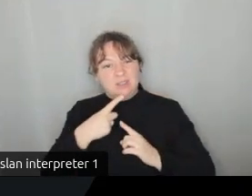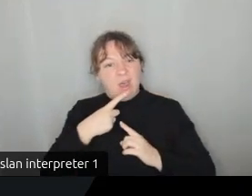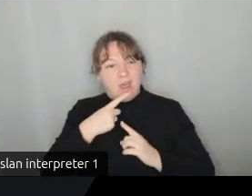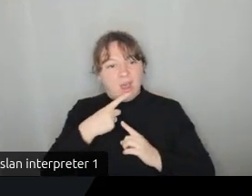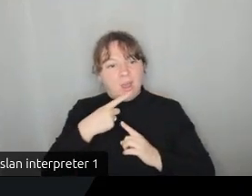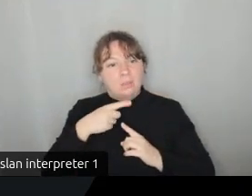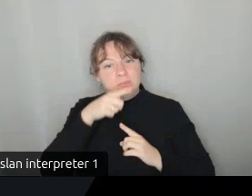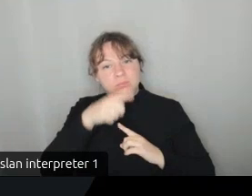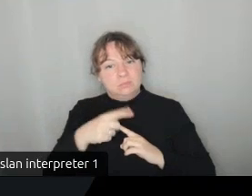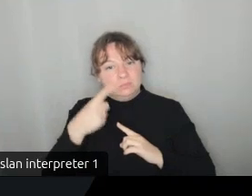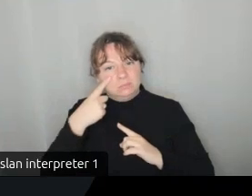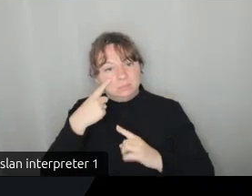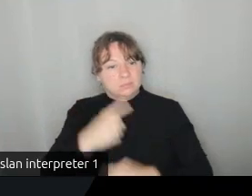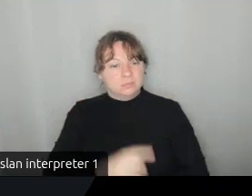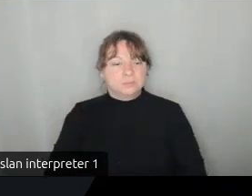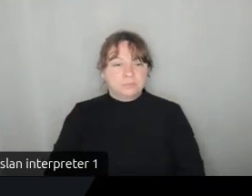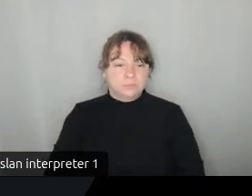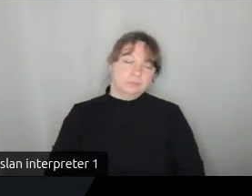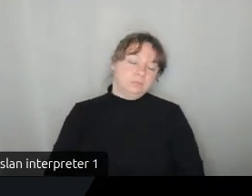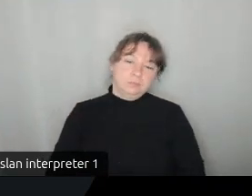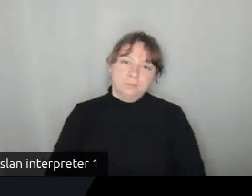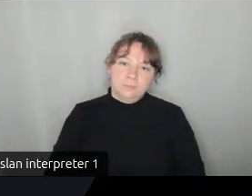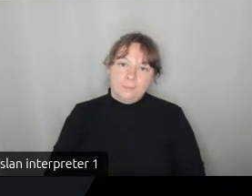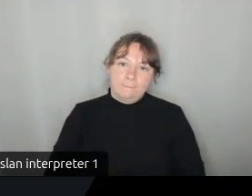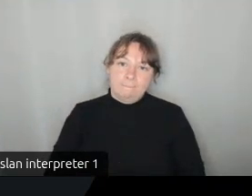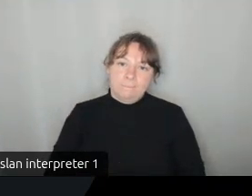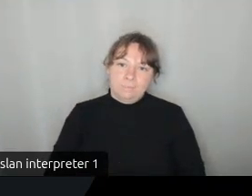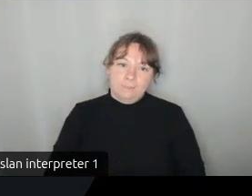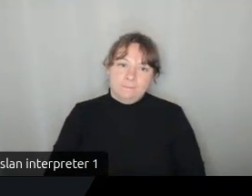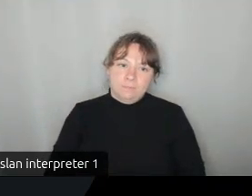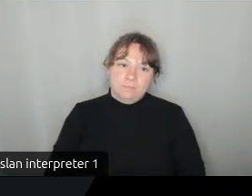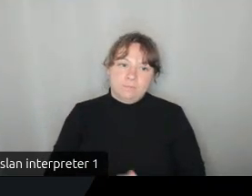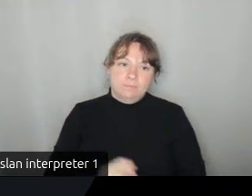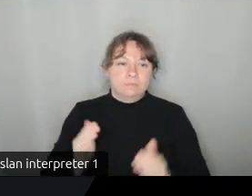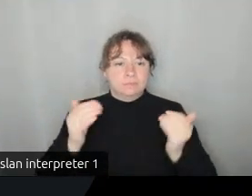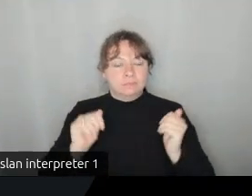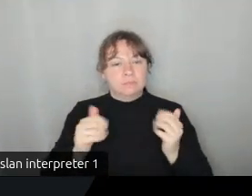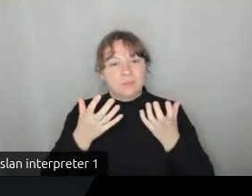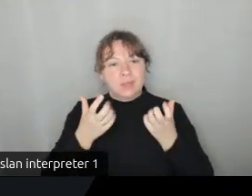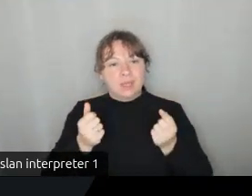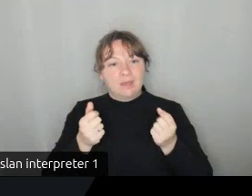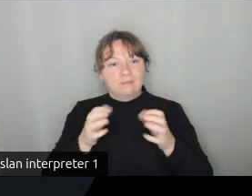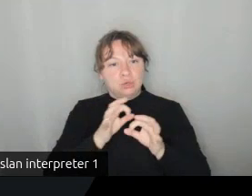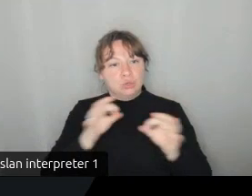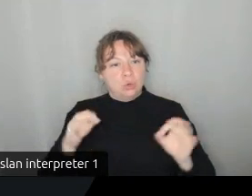but you can see them on the screen here. Then we also have these no approach conditions,